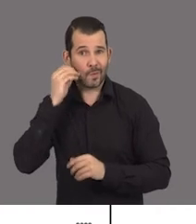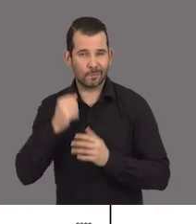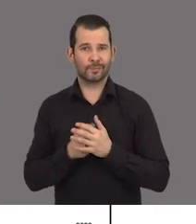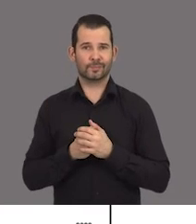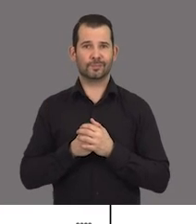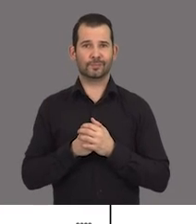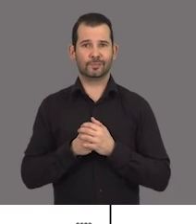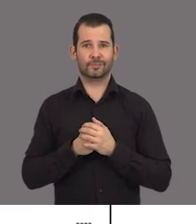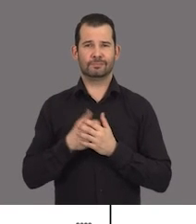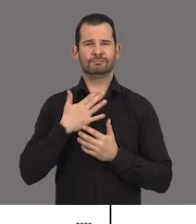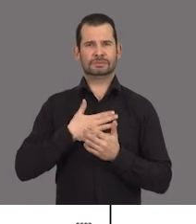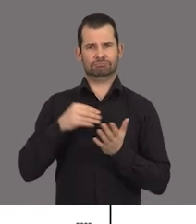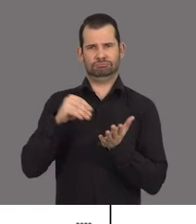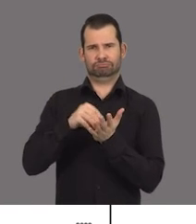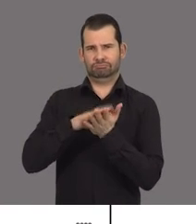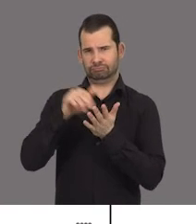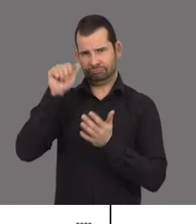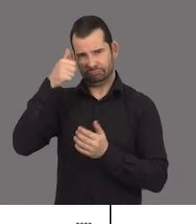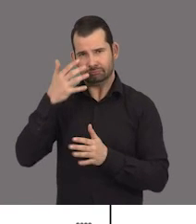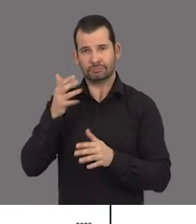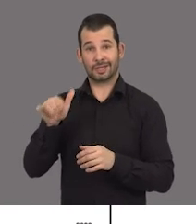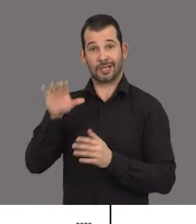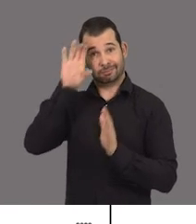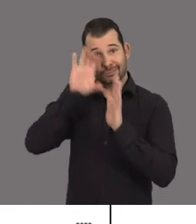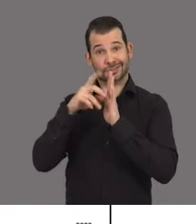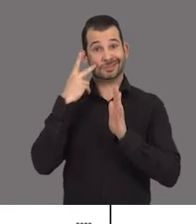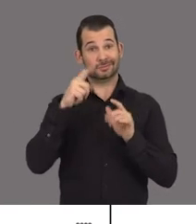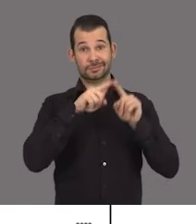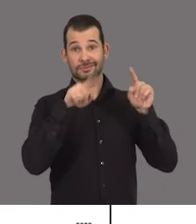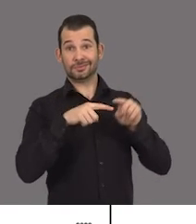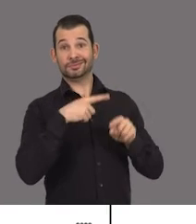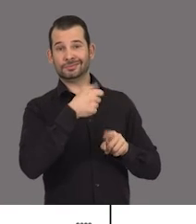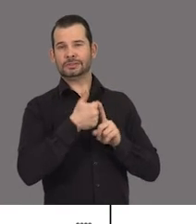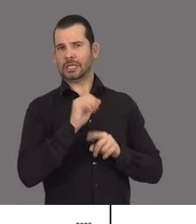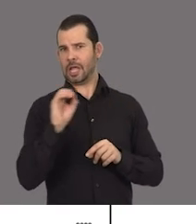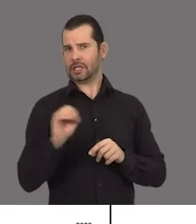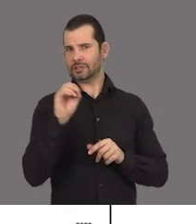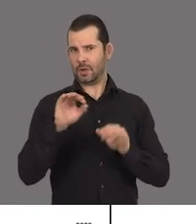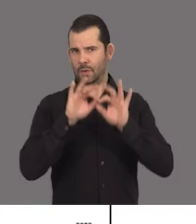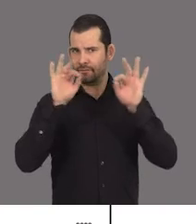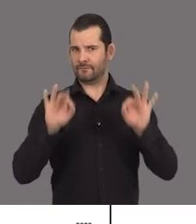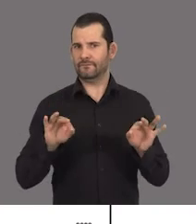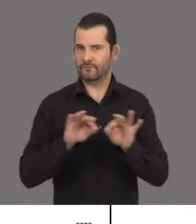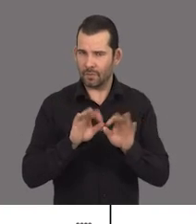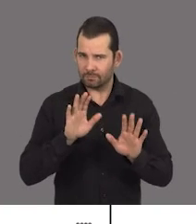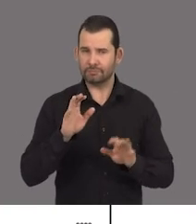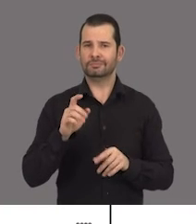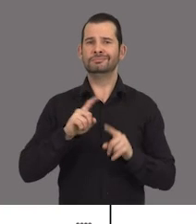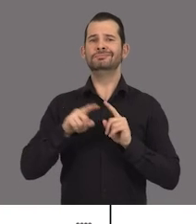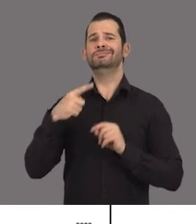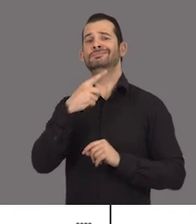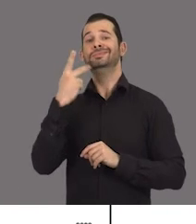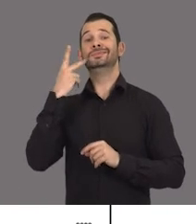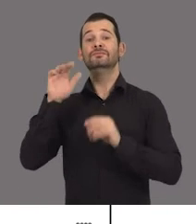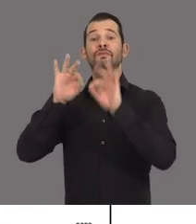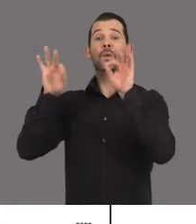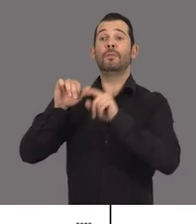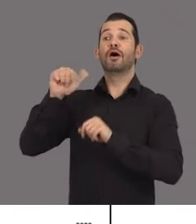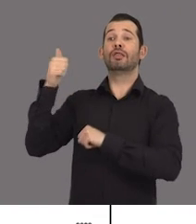Please note the image shown on-screen is the Ontario form, but forms vary from province or territory.